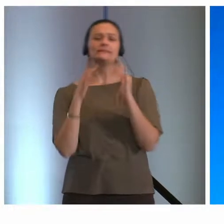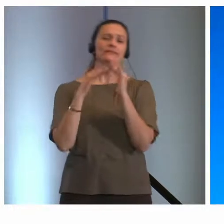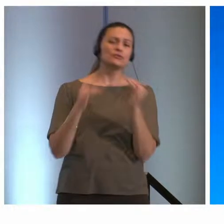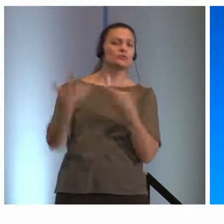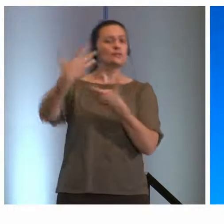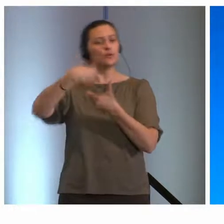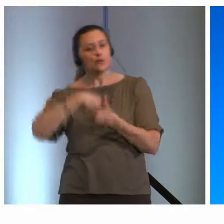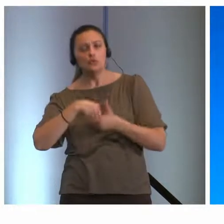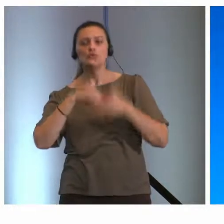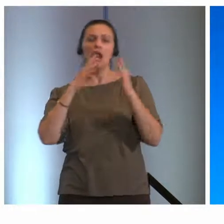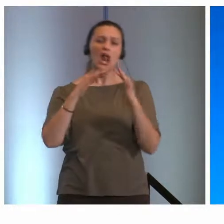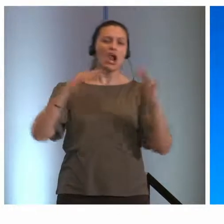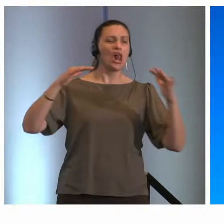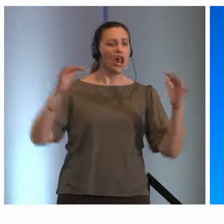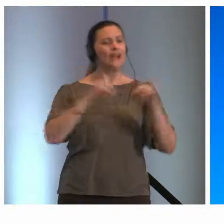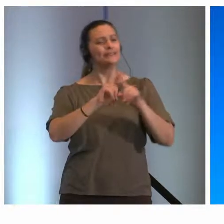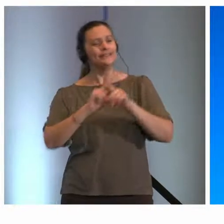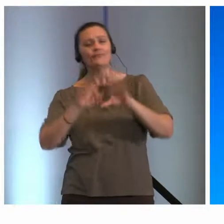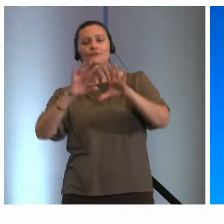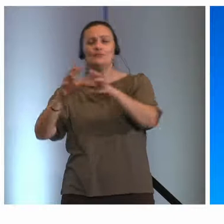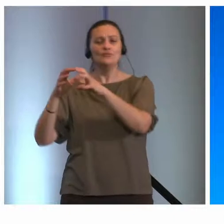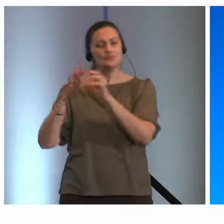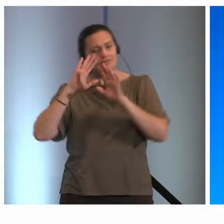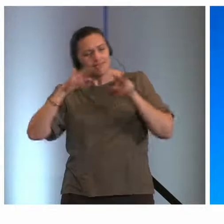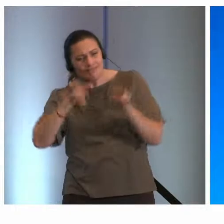policies and -- and diversity, equity, and inclusion,